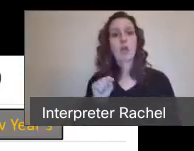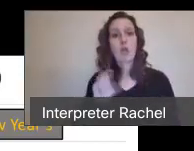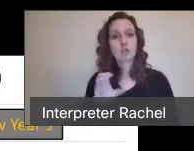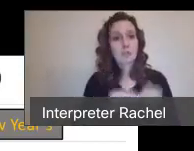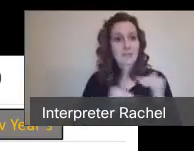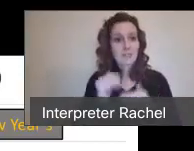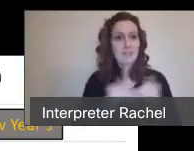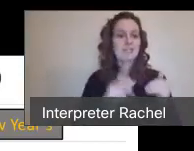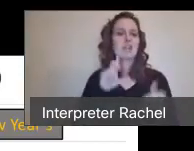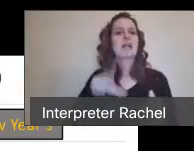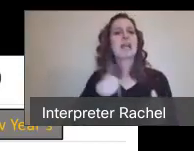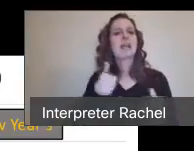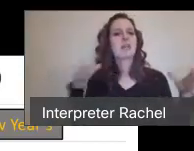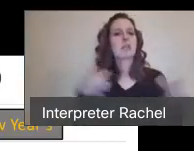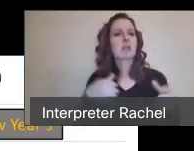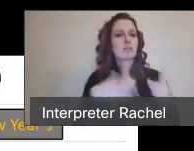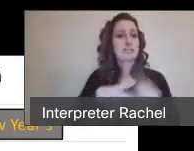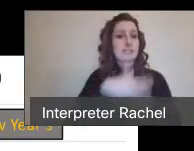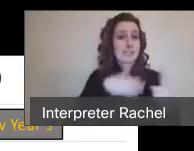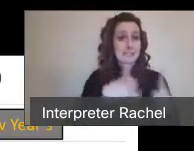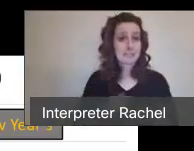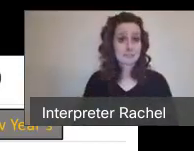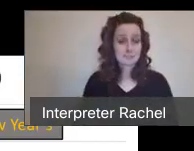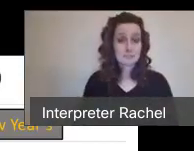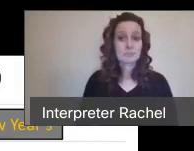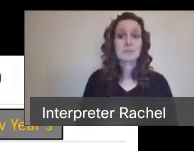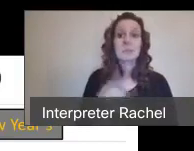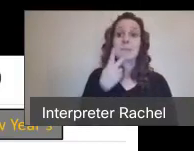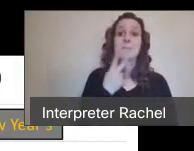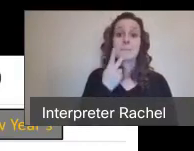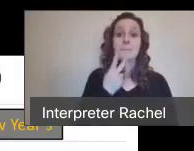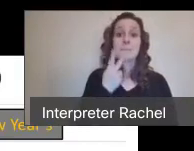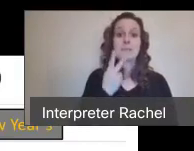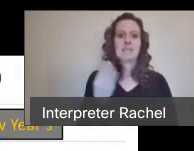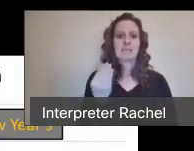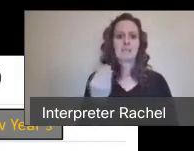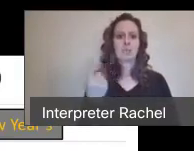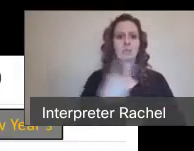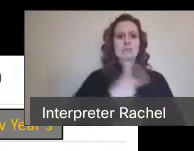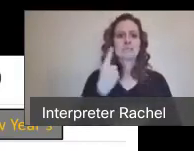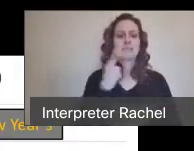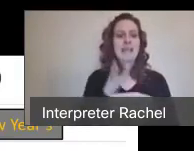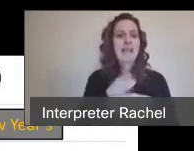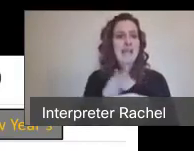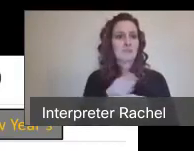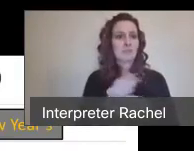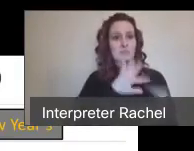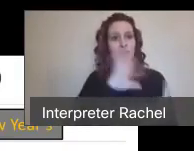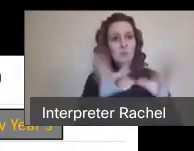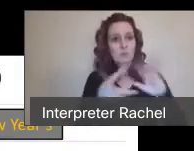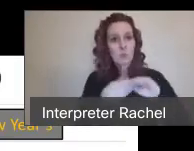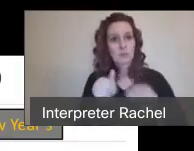and other congregate settings. The pink is the 14-day average of total cases. The dark